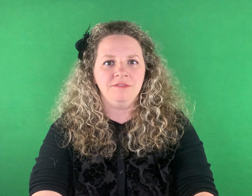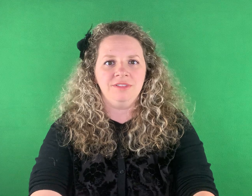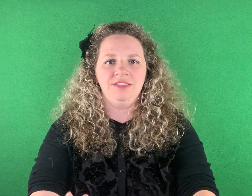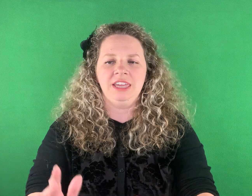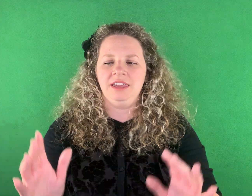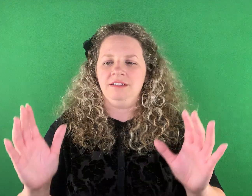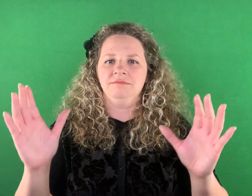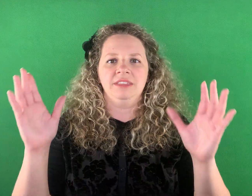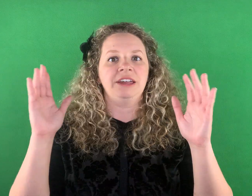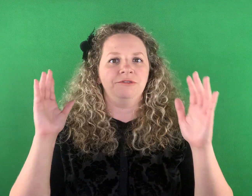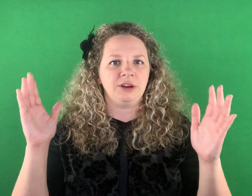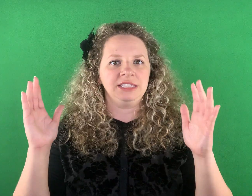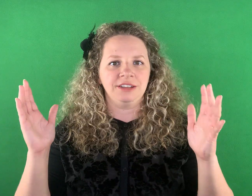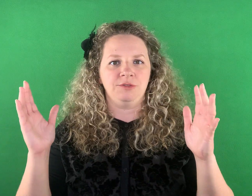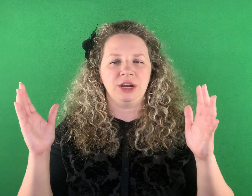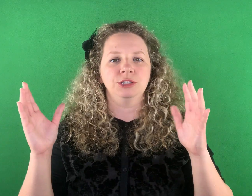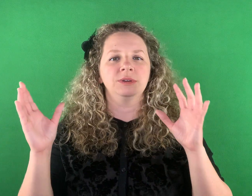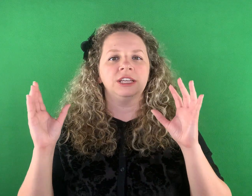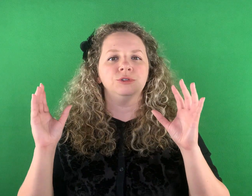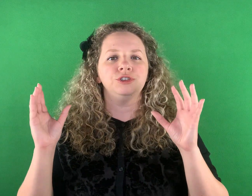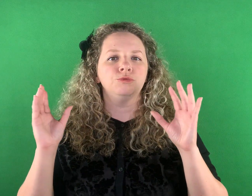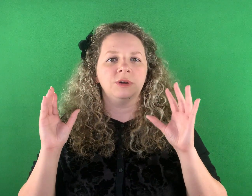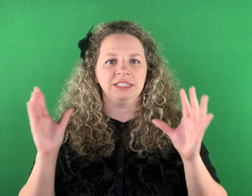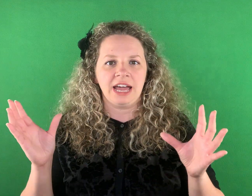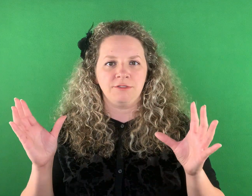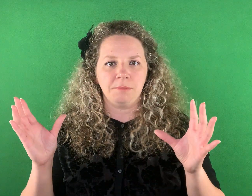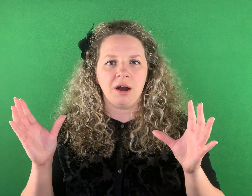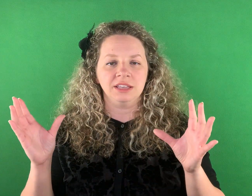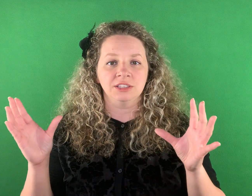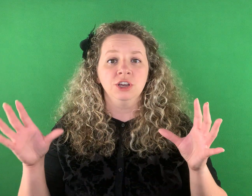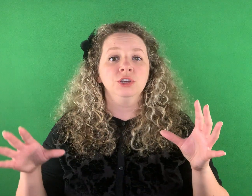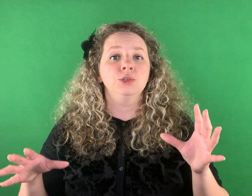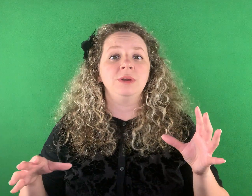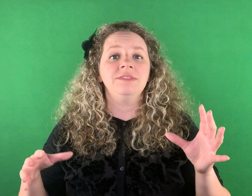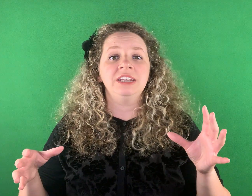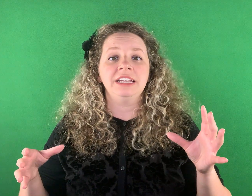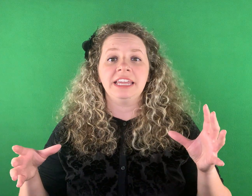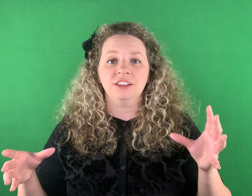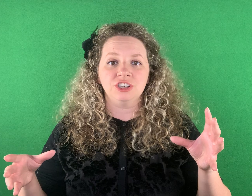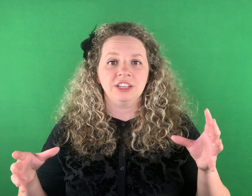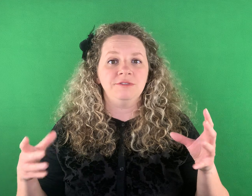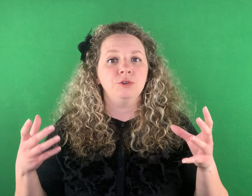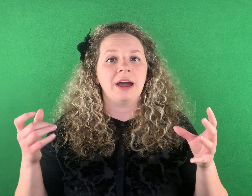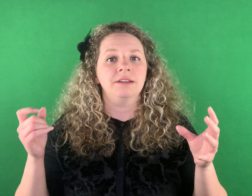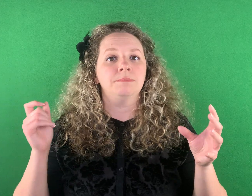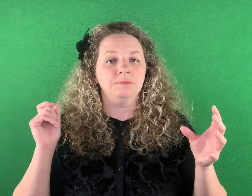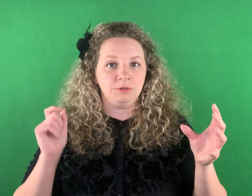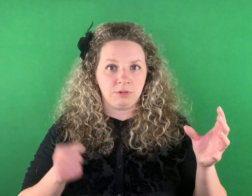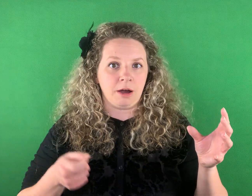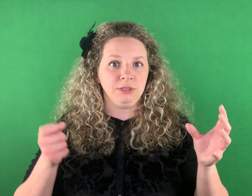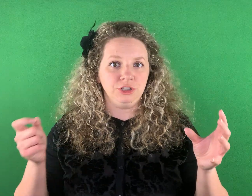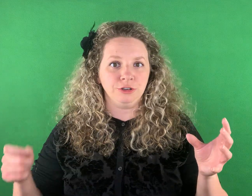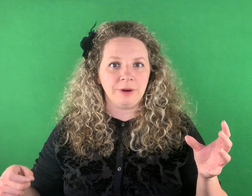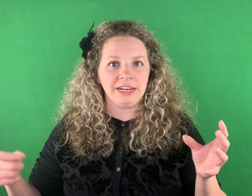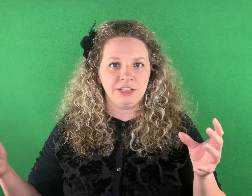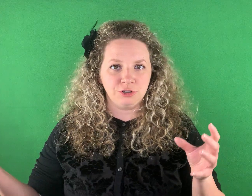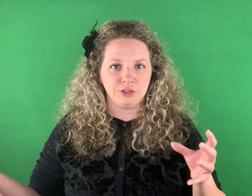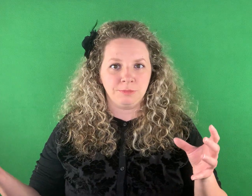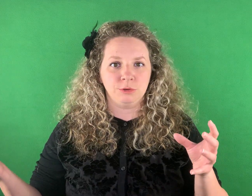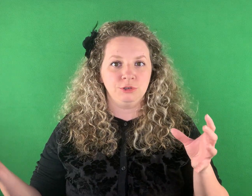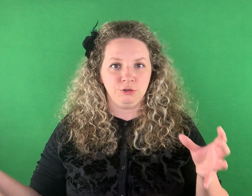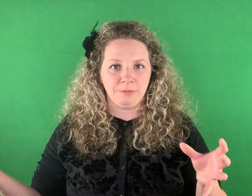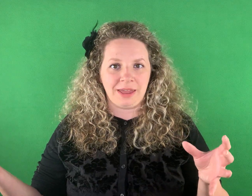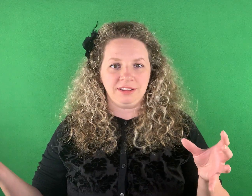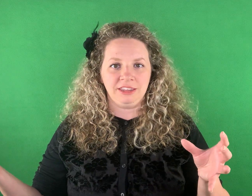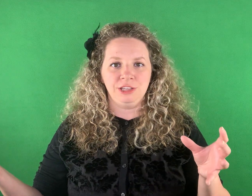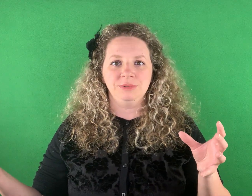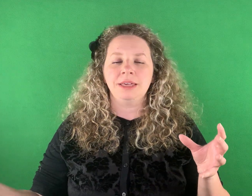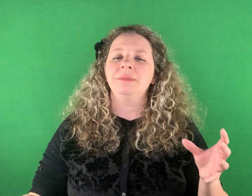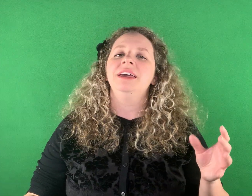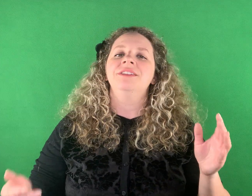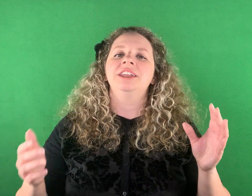with phrasing and pauses.